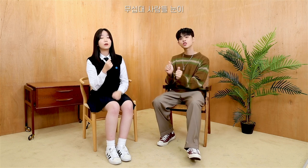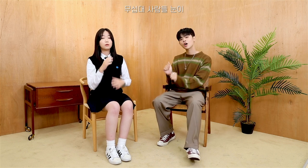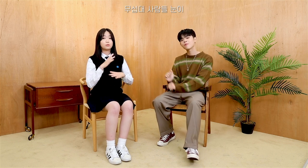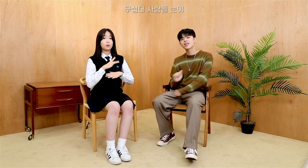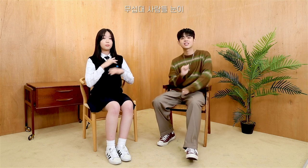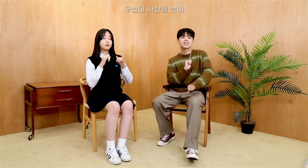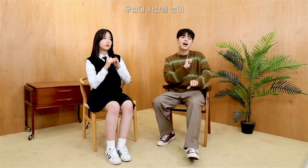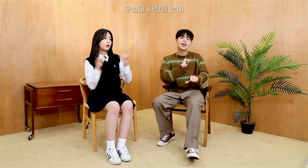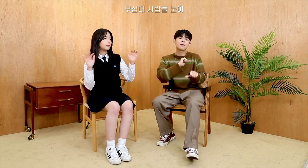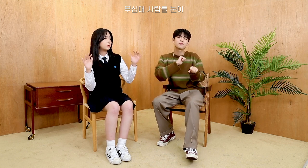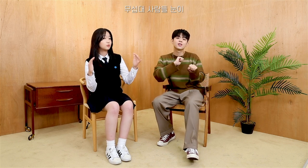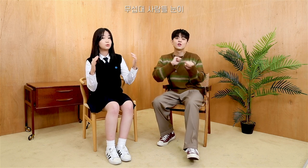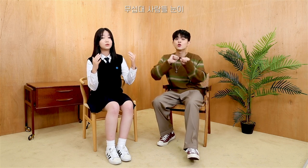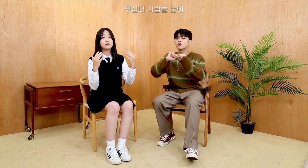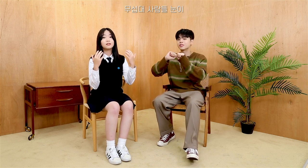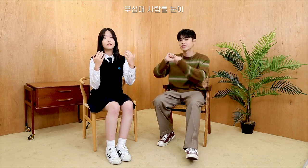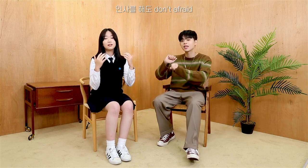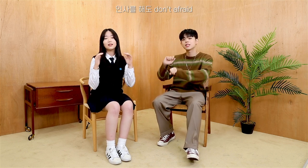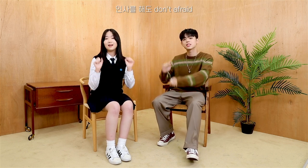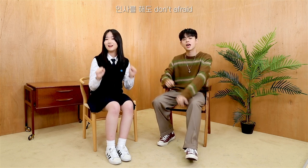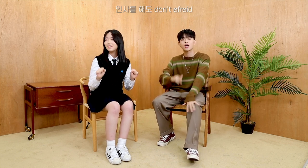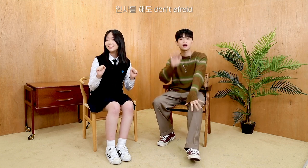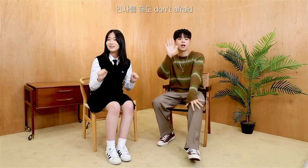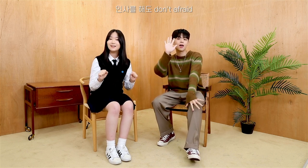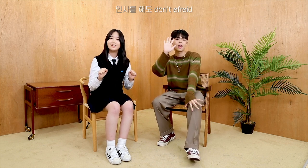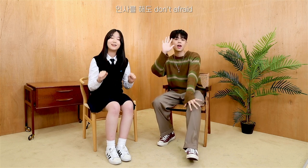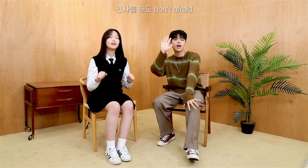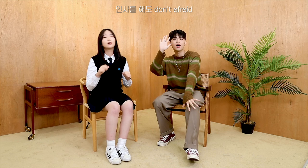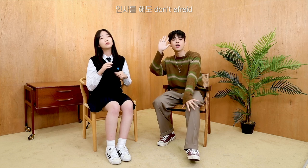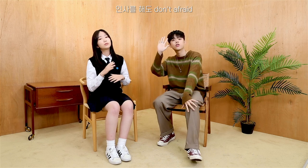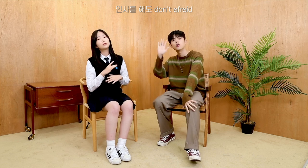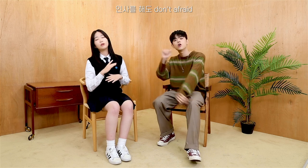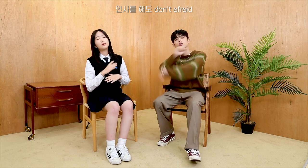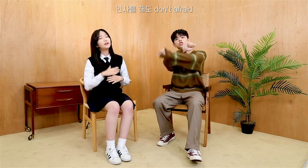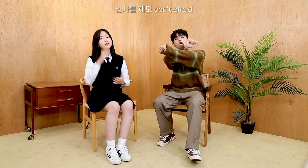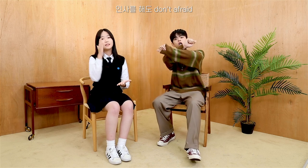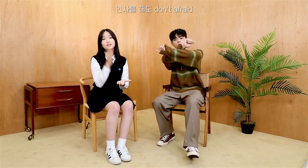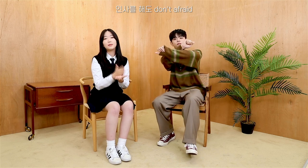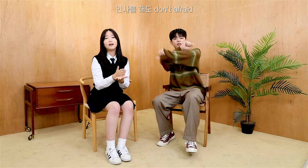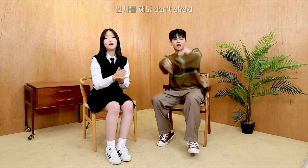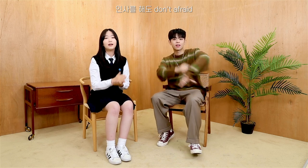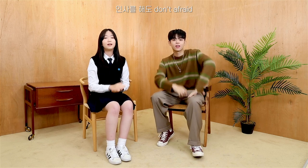You said you're scared of people's eyes Even if I say hi, don't afraid